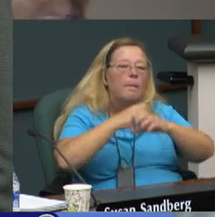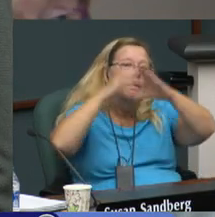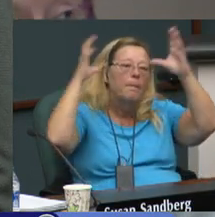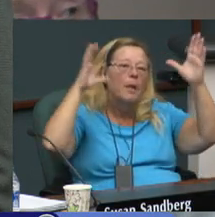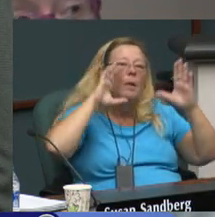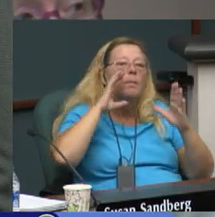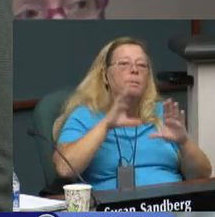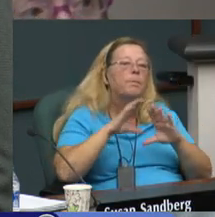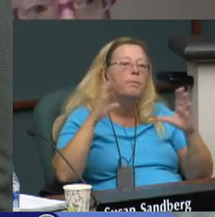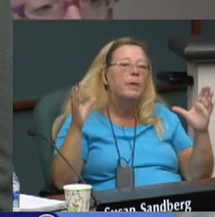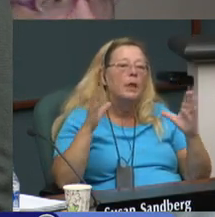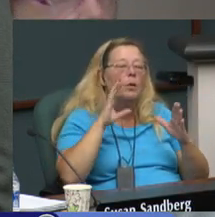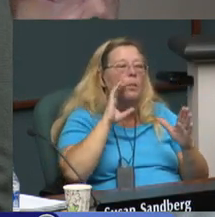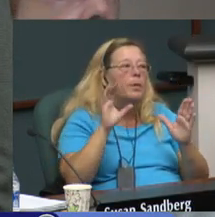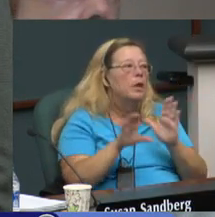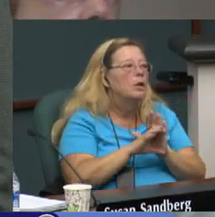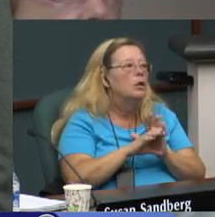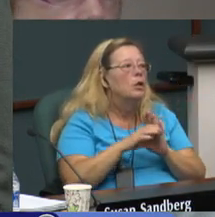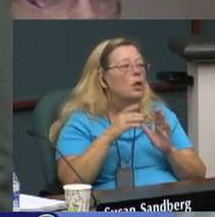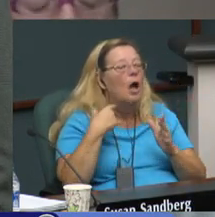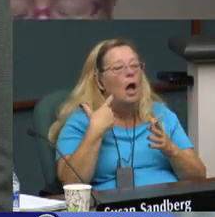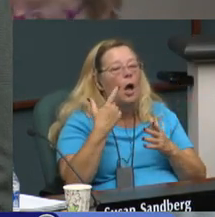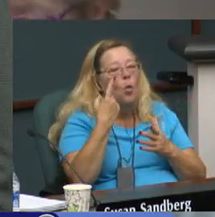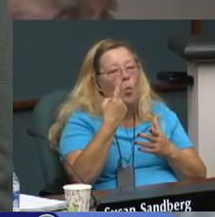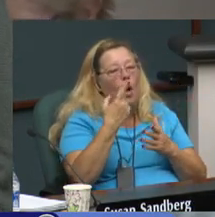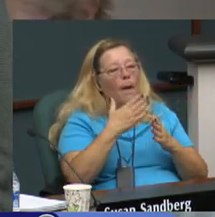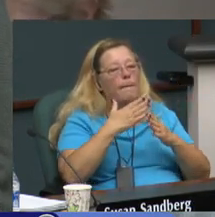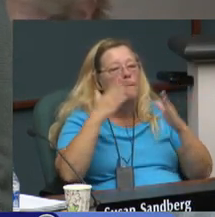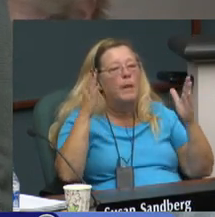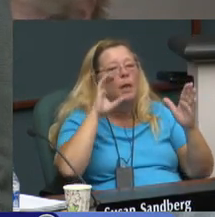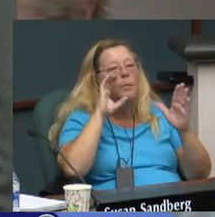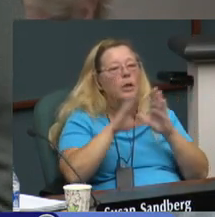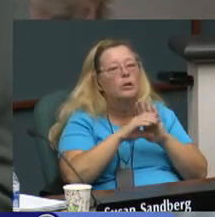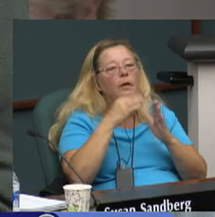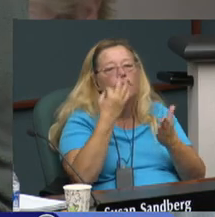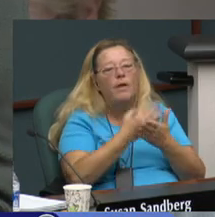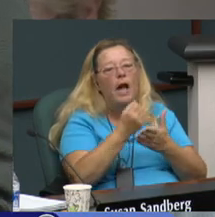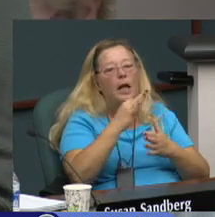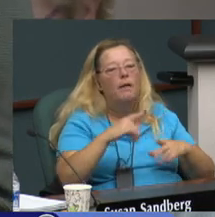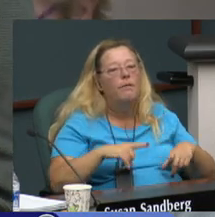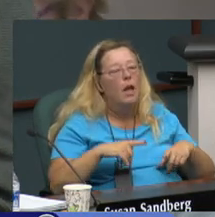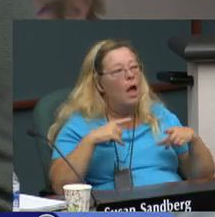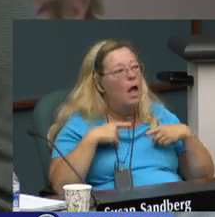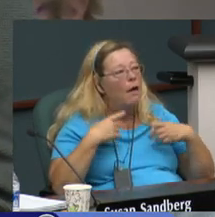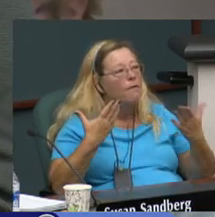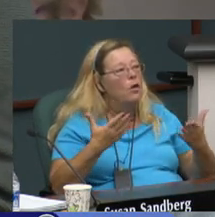wanted to call attention to one big-picture fact of life the future of